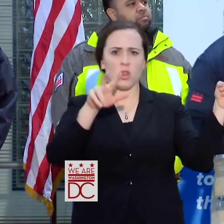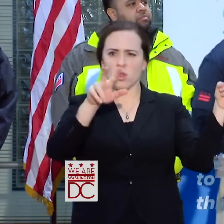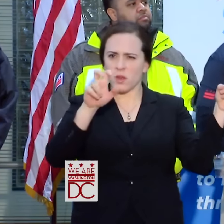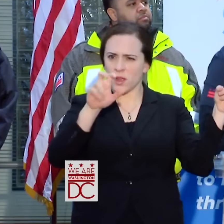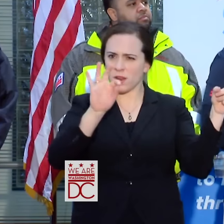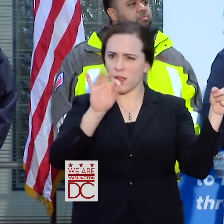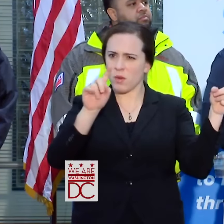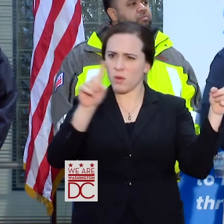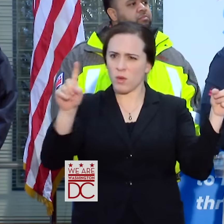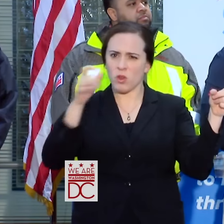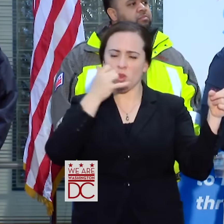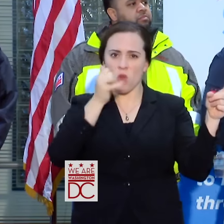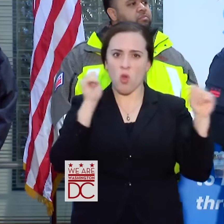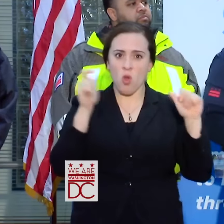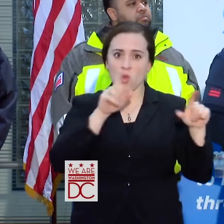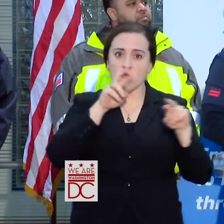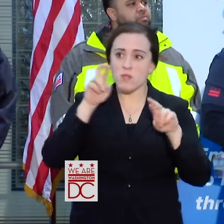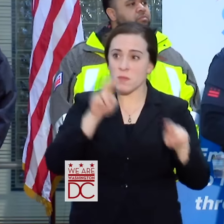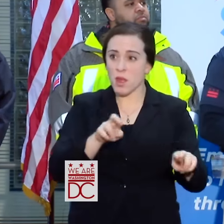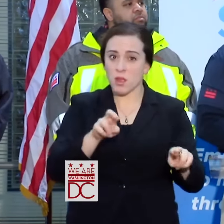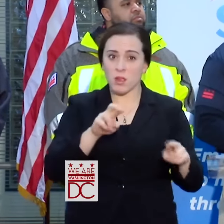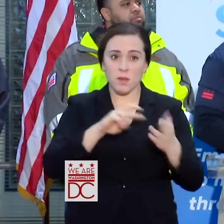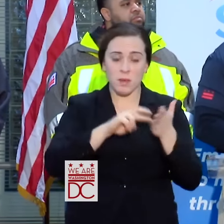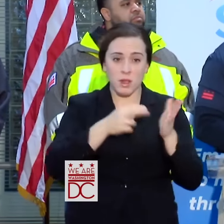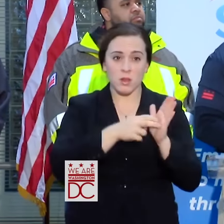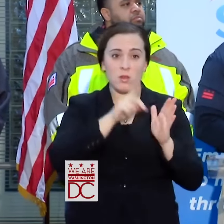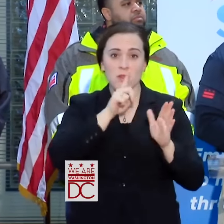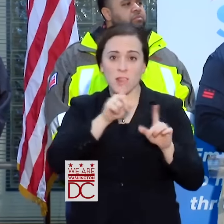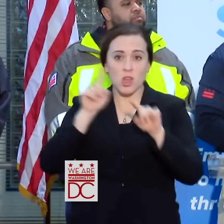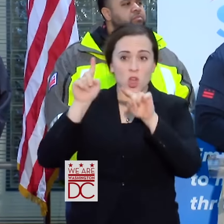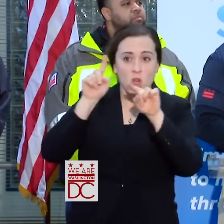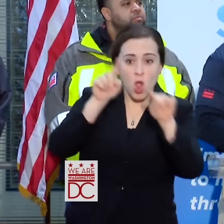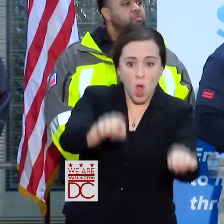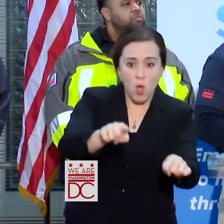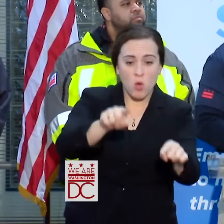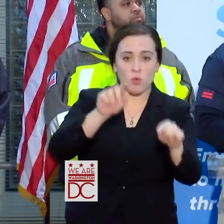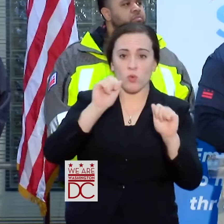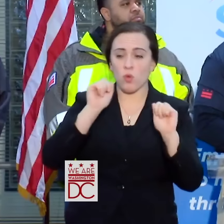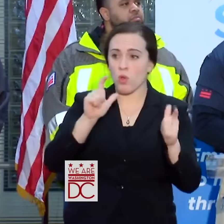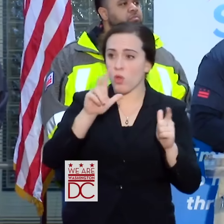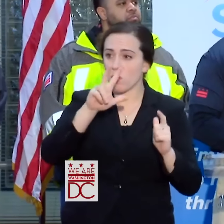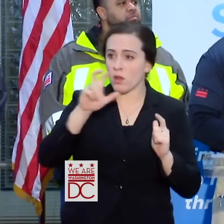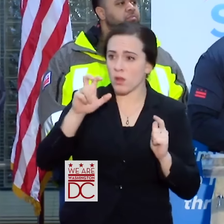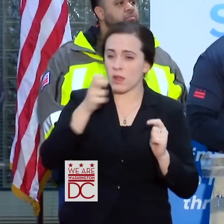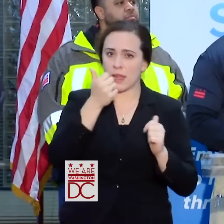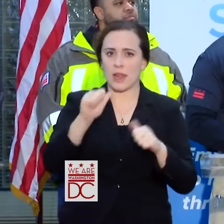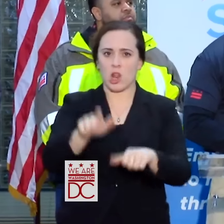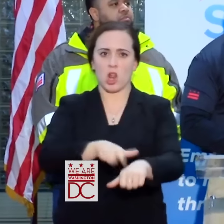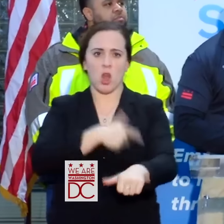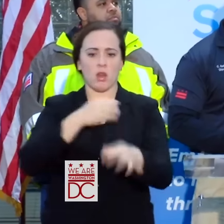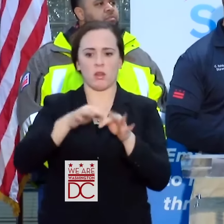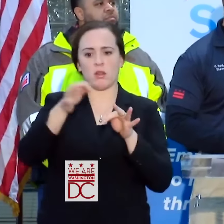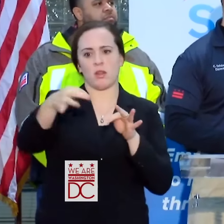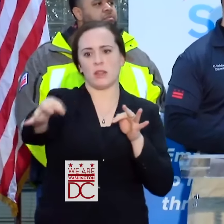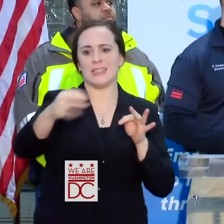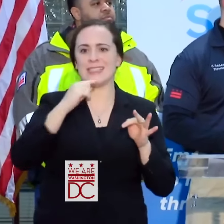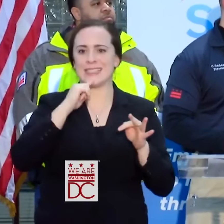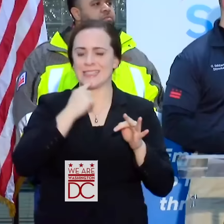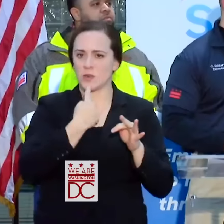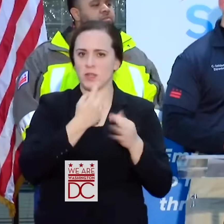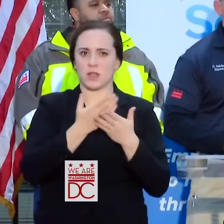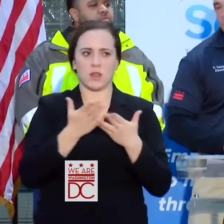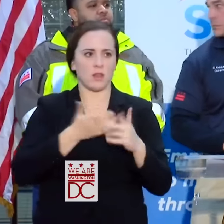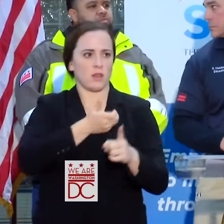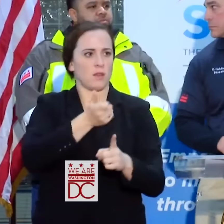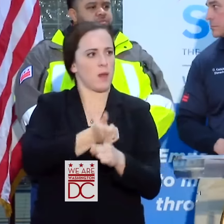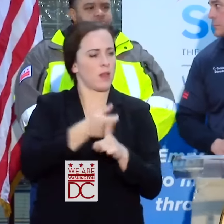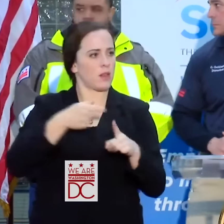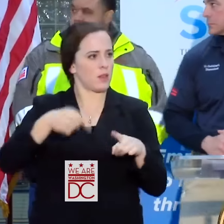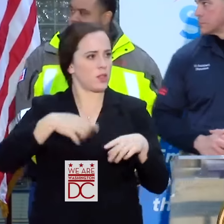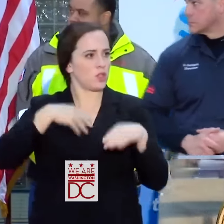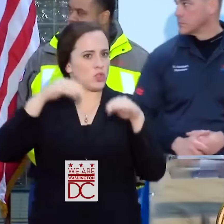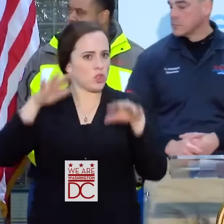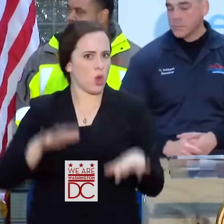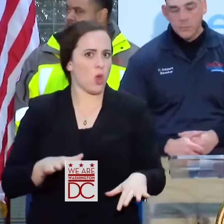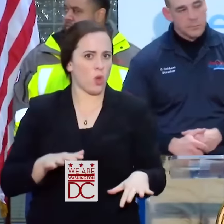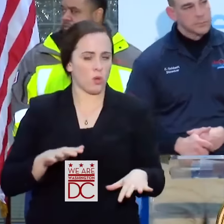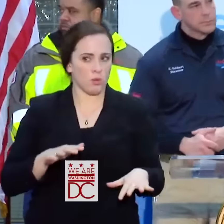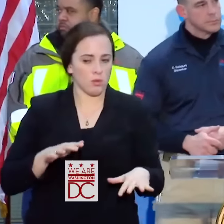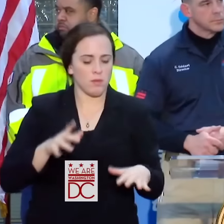EVEN THOUGH YOU EVENTUALLY MADE IT, YOU WERE HELD UP.